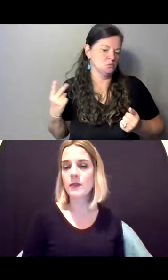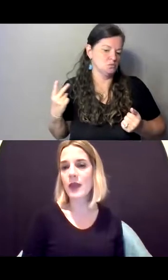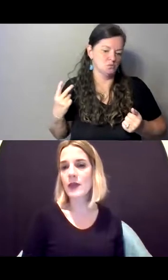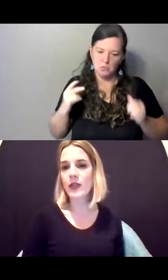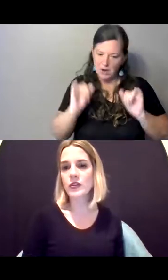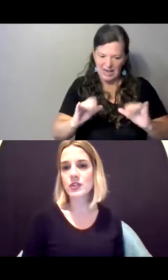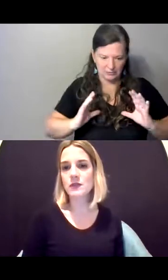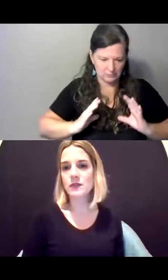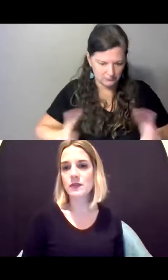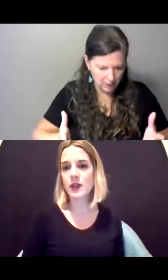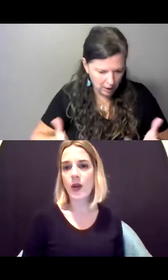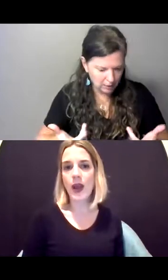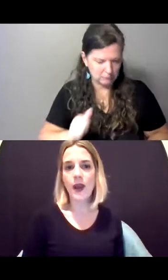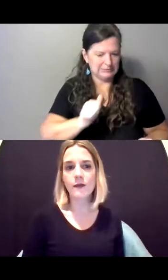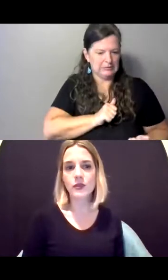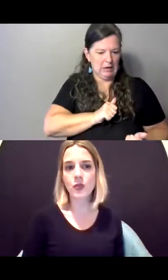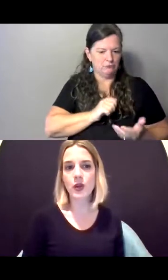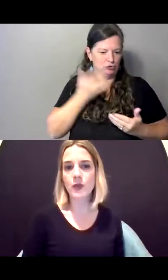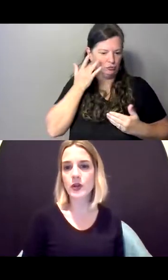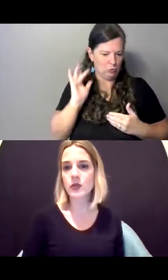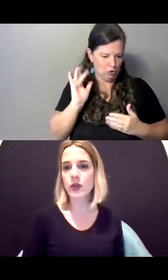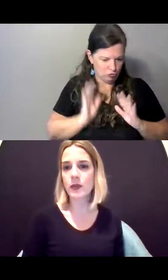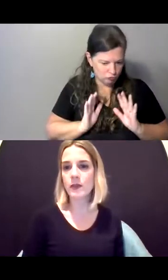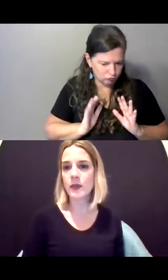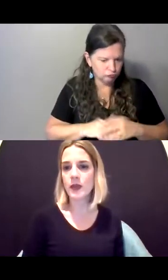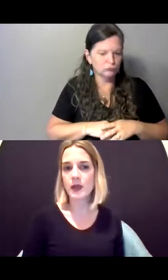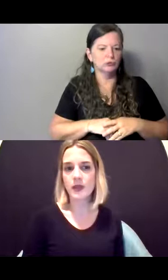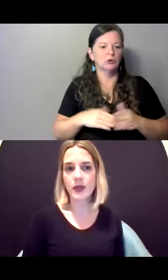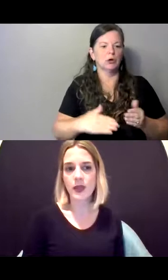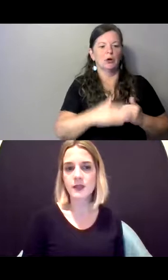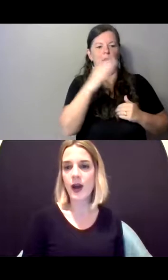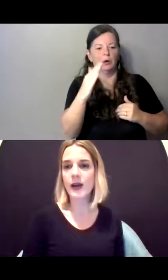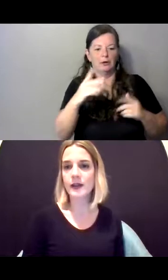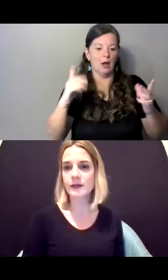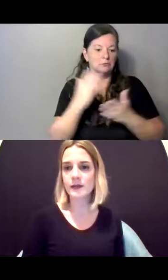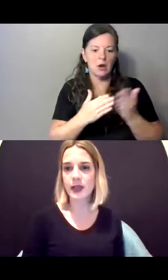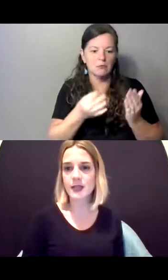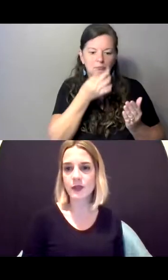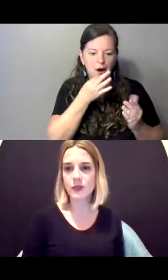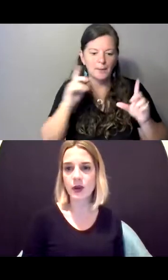some would maybe rather just, you know, have just one other person with them and that's fine. That's self smart.